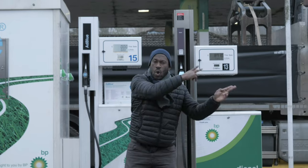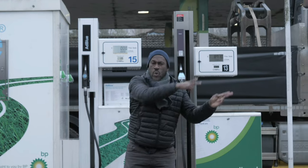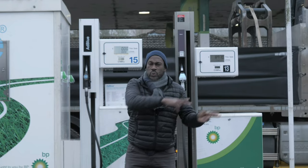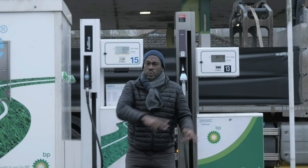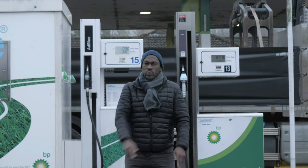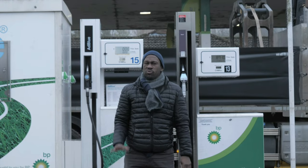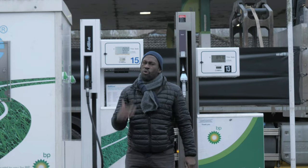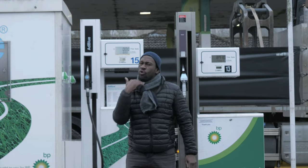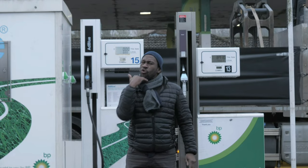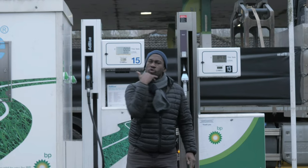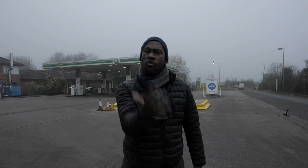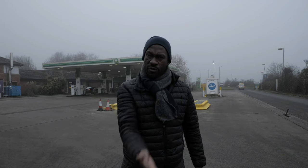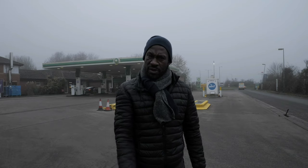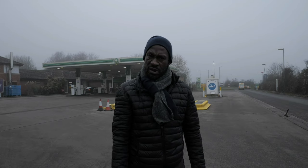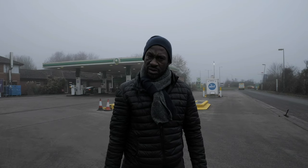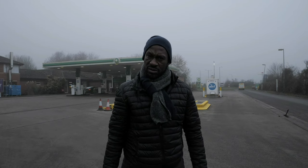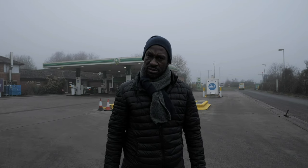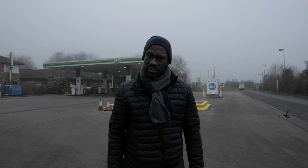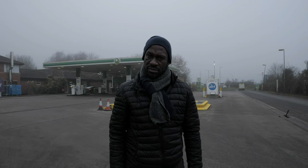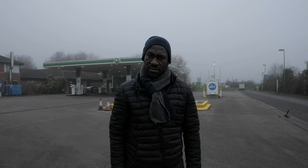And when all the horrible roads are finally done for